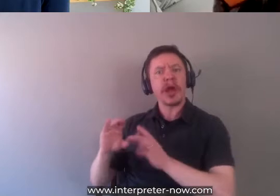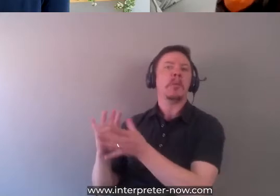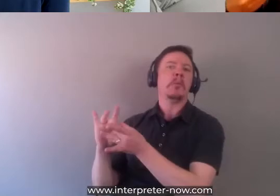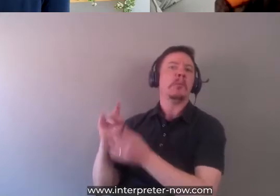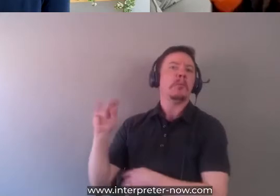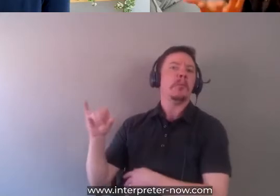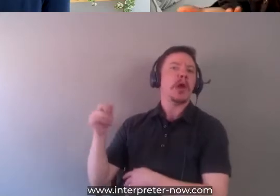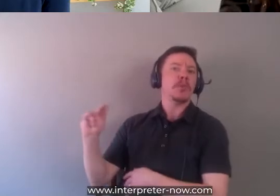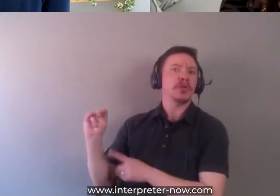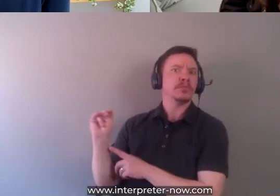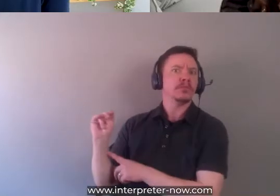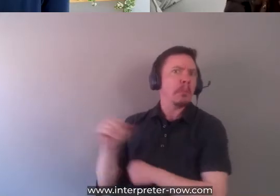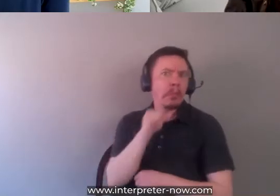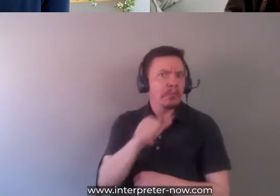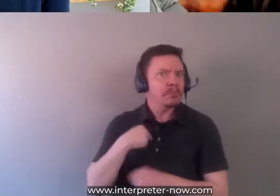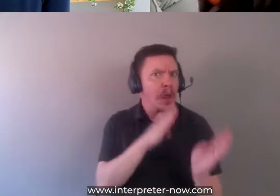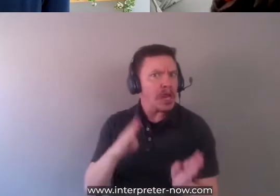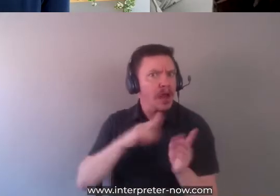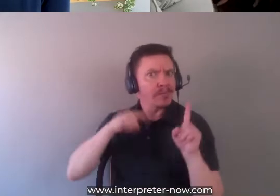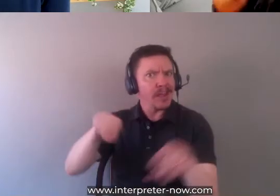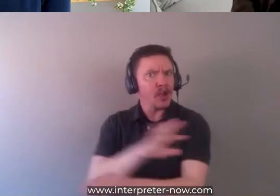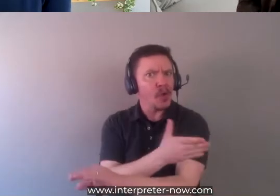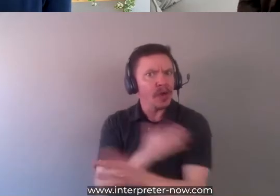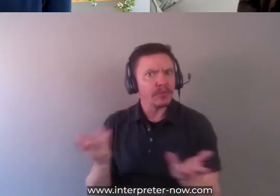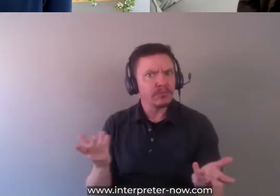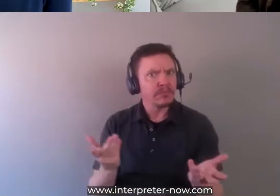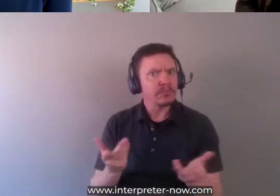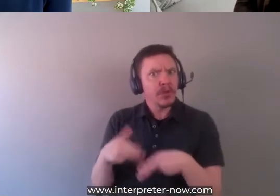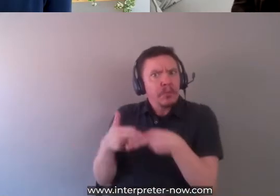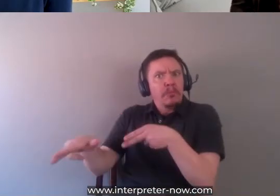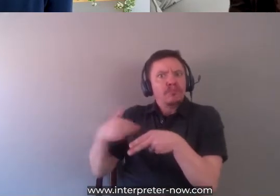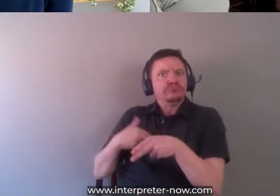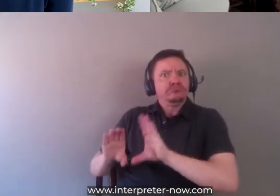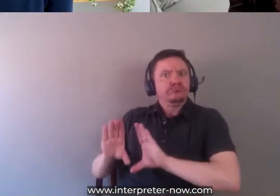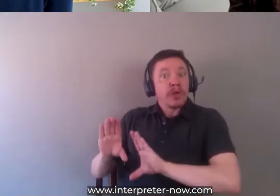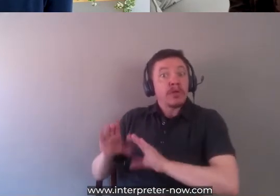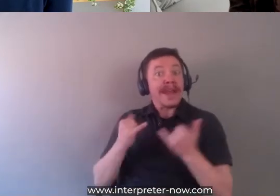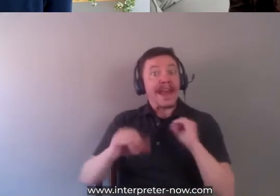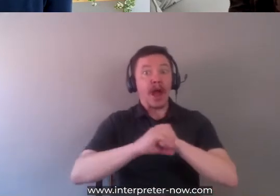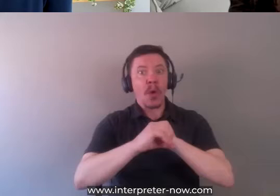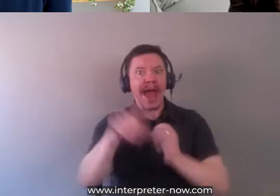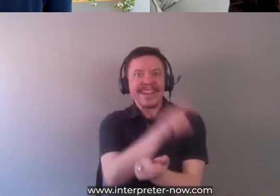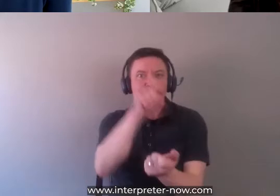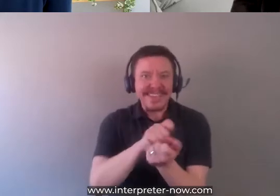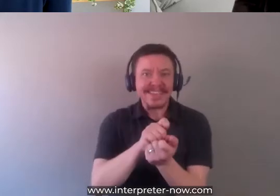You weren't even planning to go to one of her concerts, you or a friend just happened to mention her name, and now you're seeing all these ads.